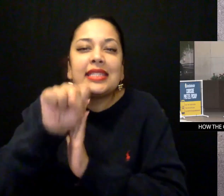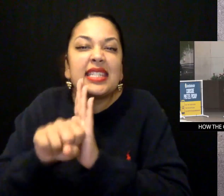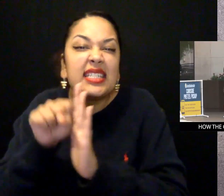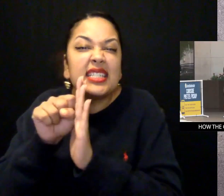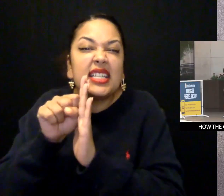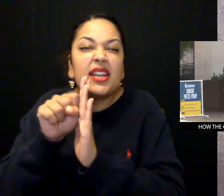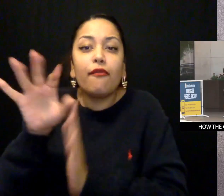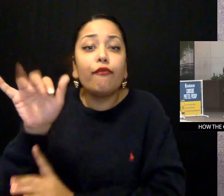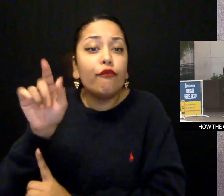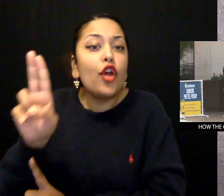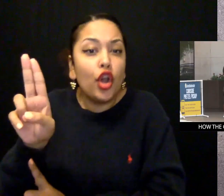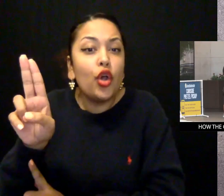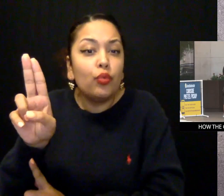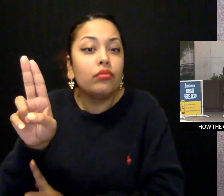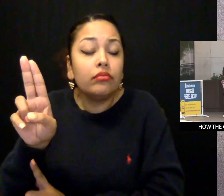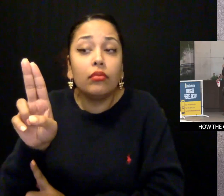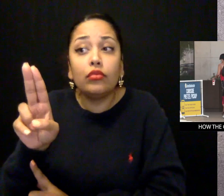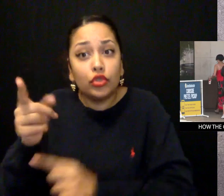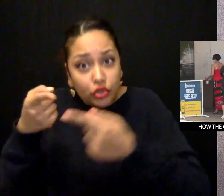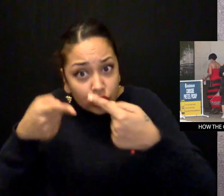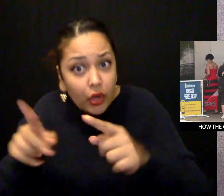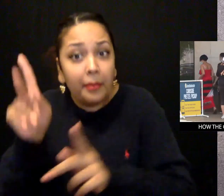many health experts predict the spread of the coronavirus